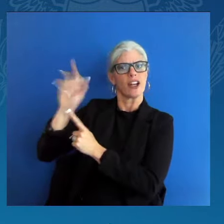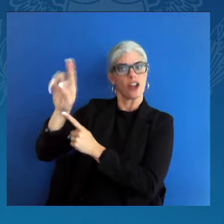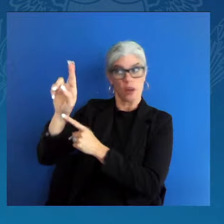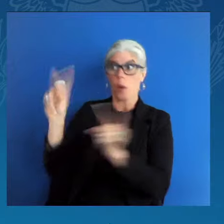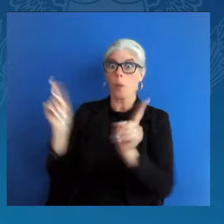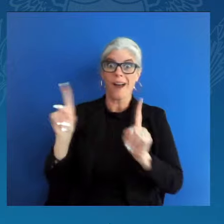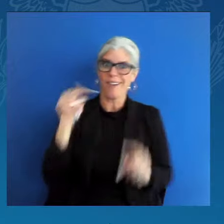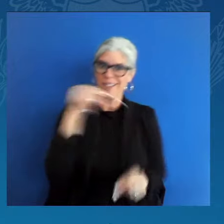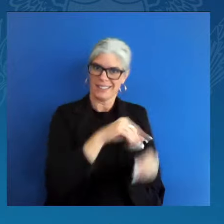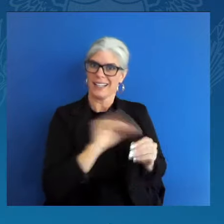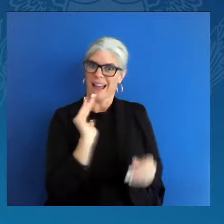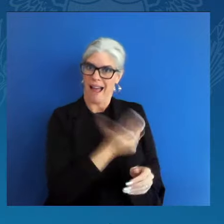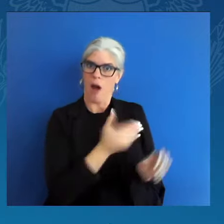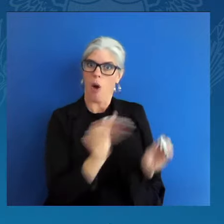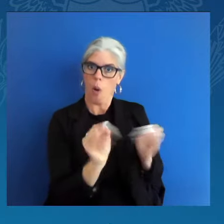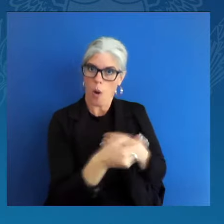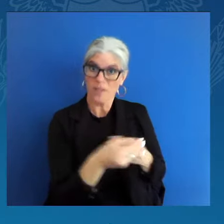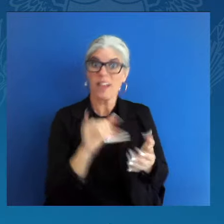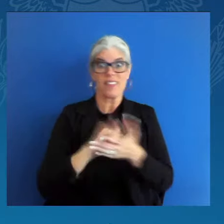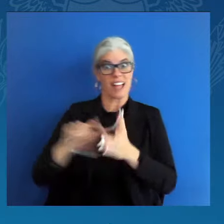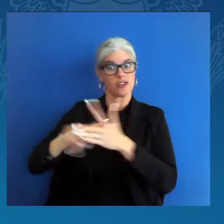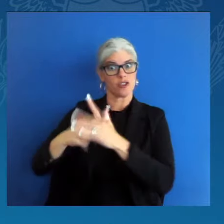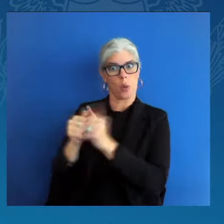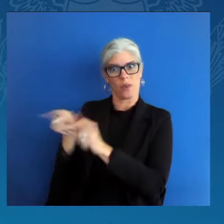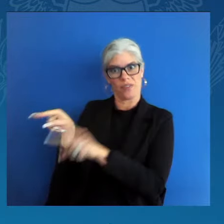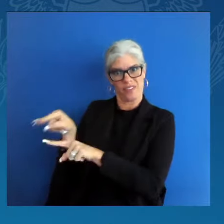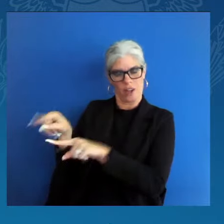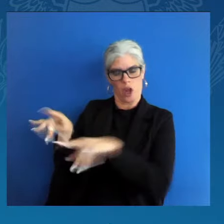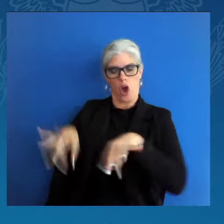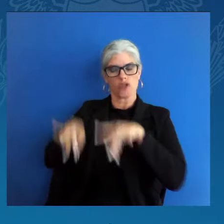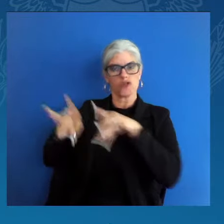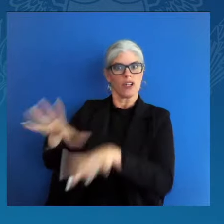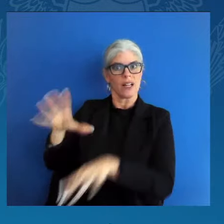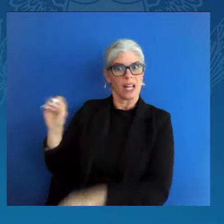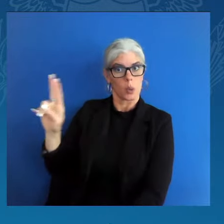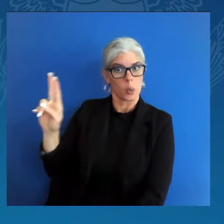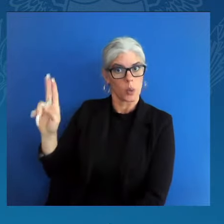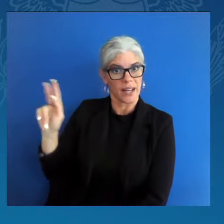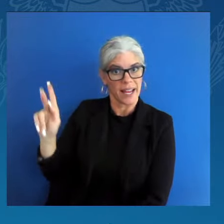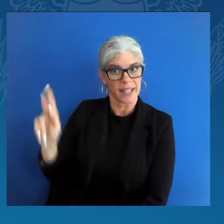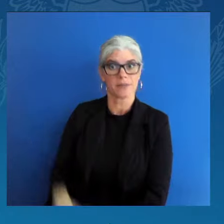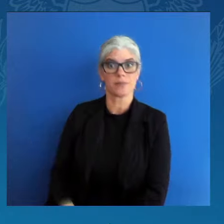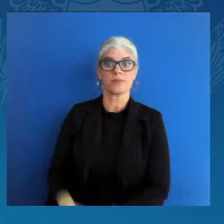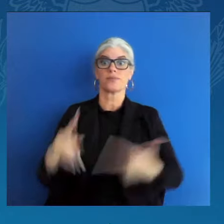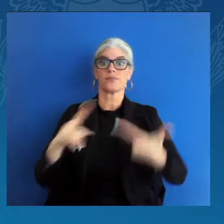A third example is resilient space architectures. For a long time you could count space